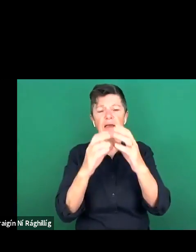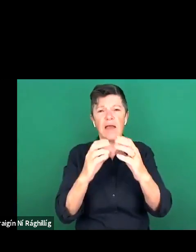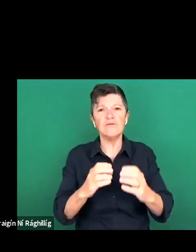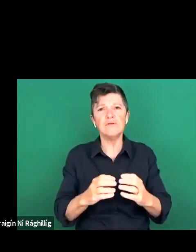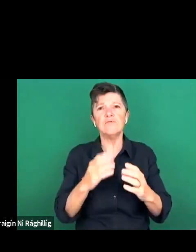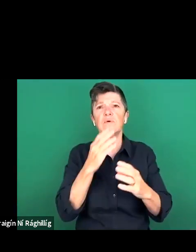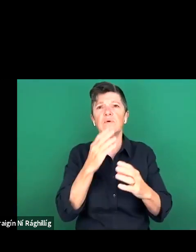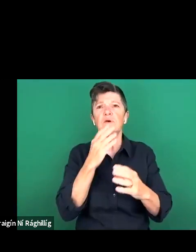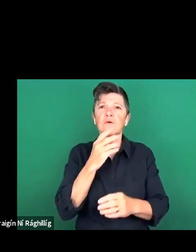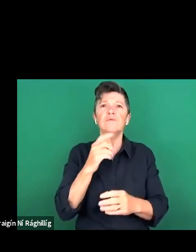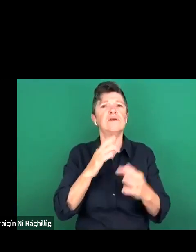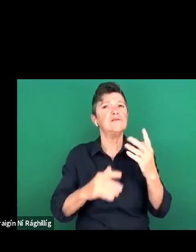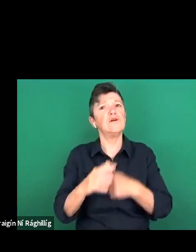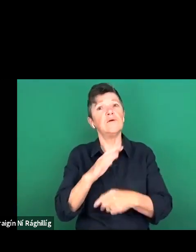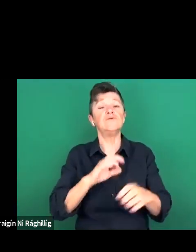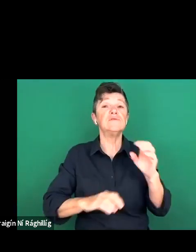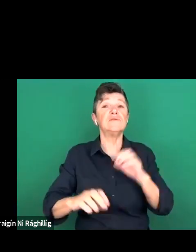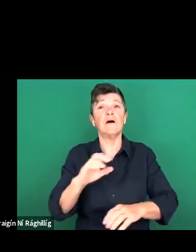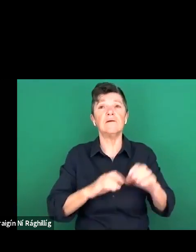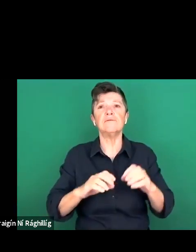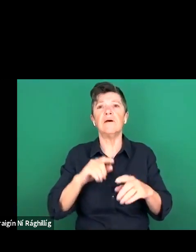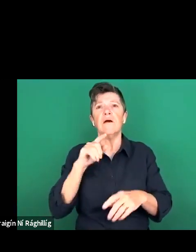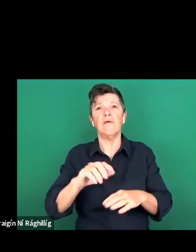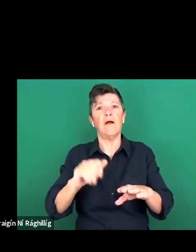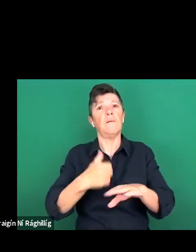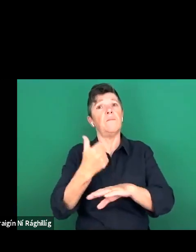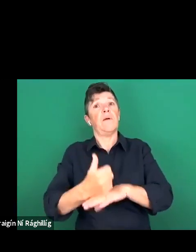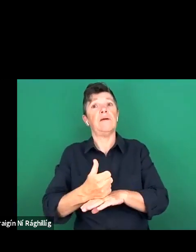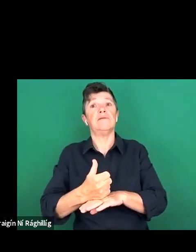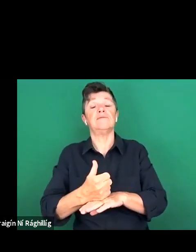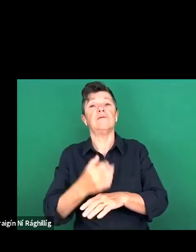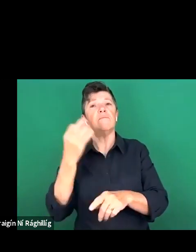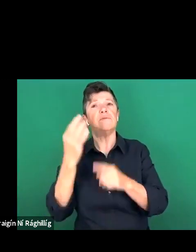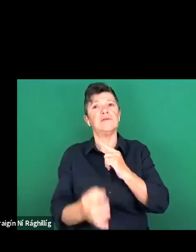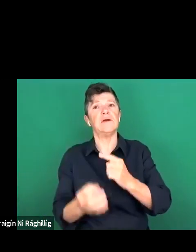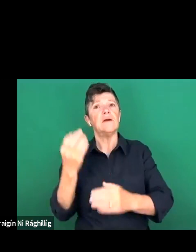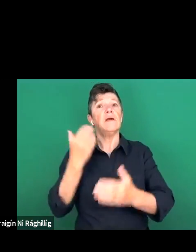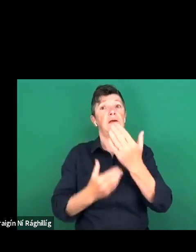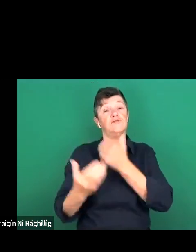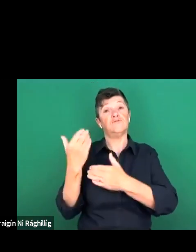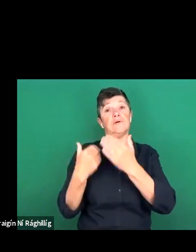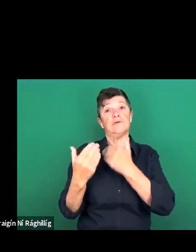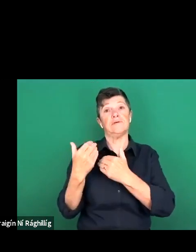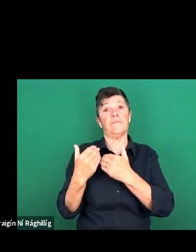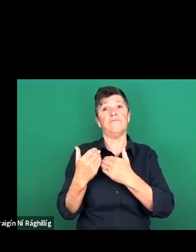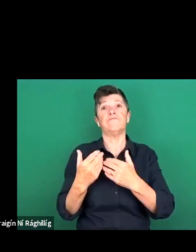understood within a connected frame of reference. This leads me to